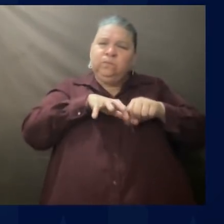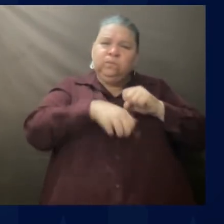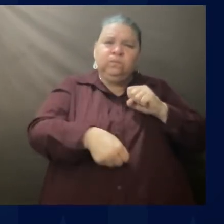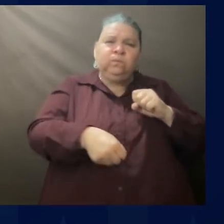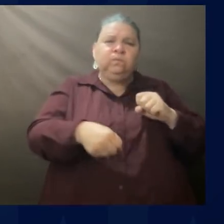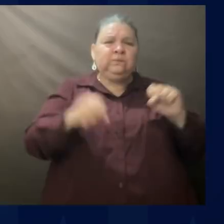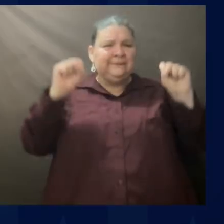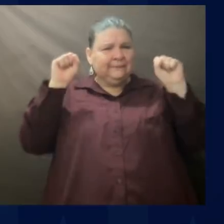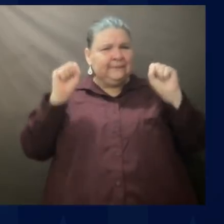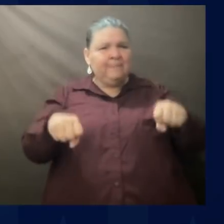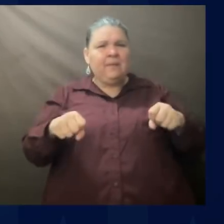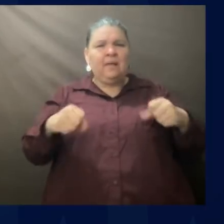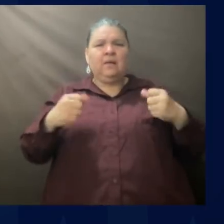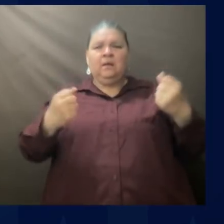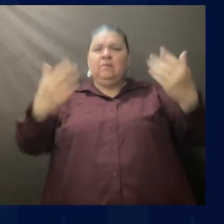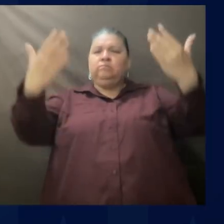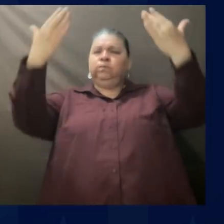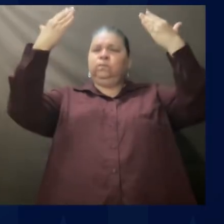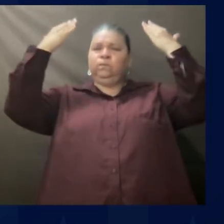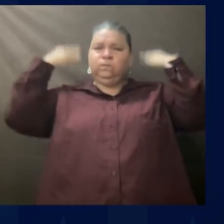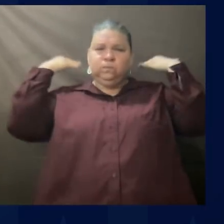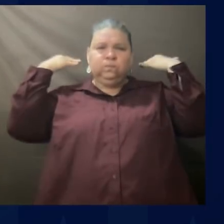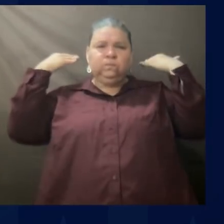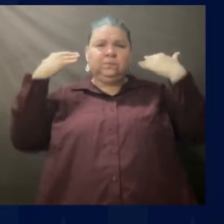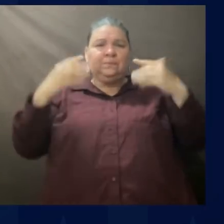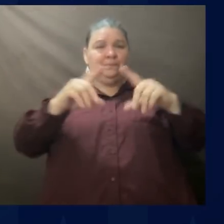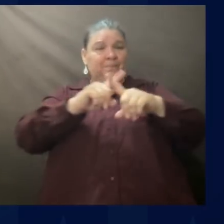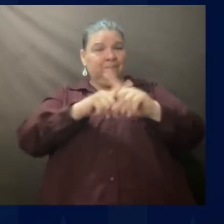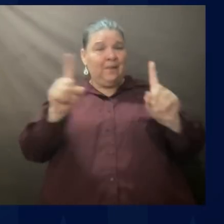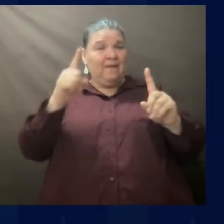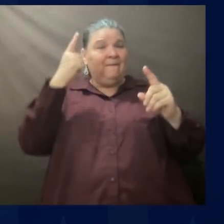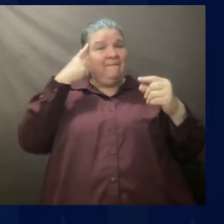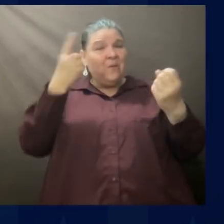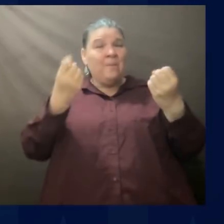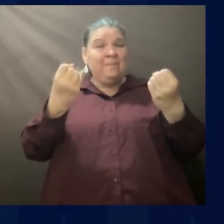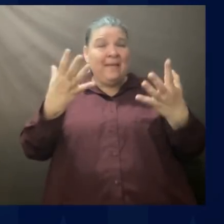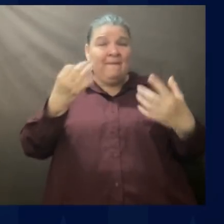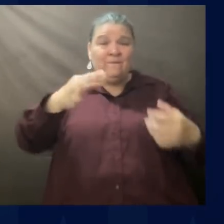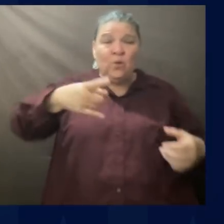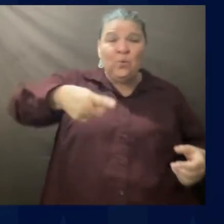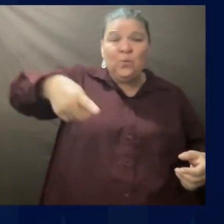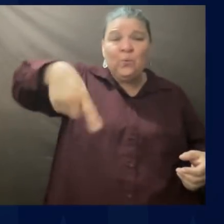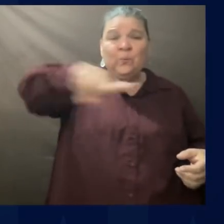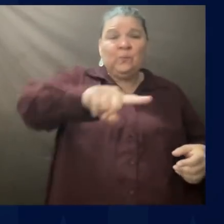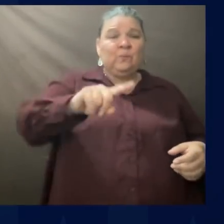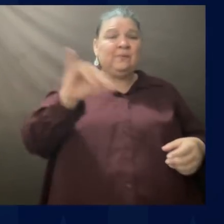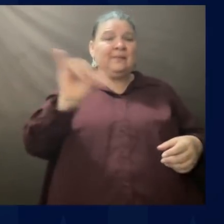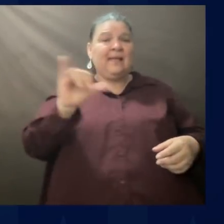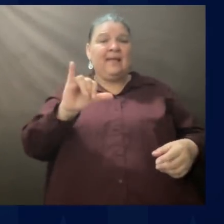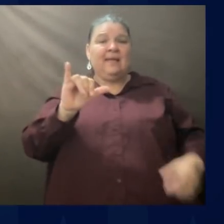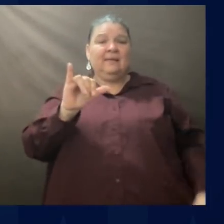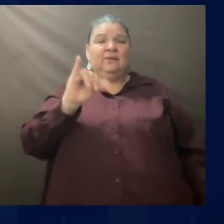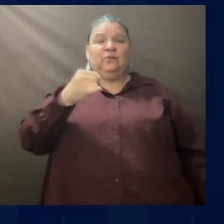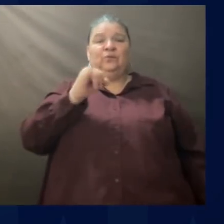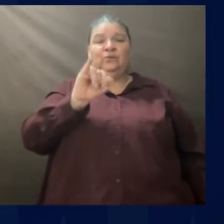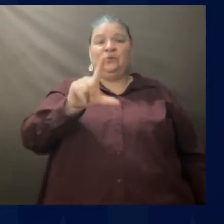But for so many of you, as is with Jill and me, the hurt is wrapped around the knowledge that your loved one